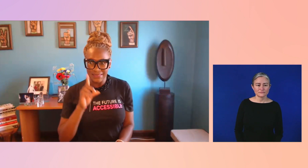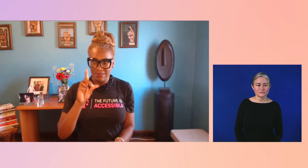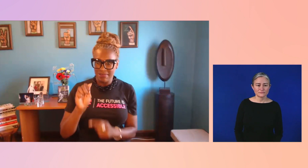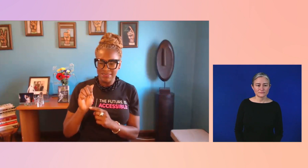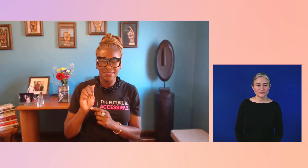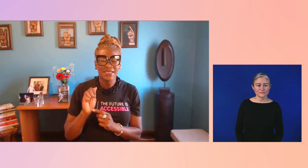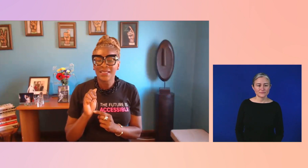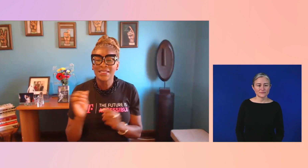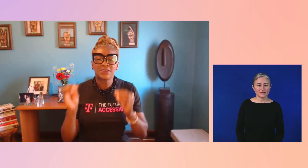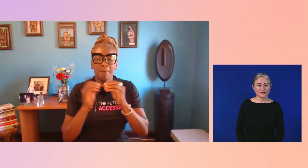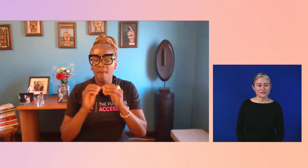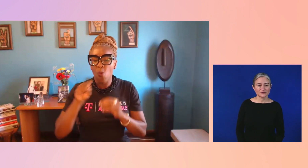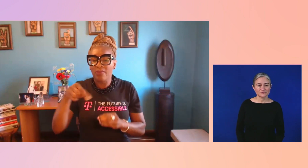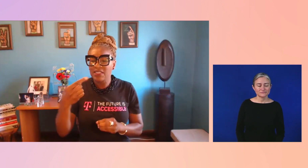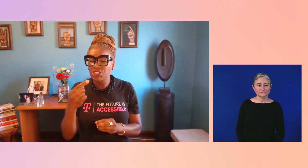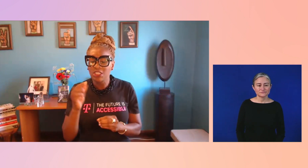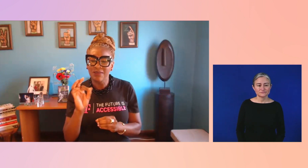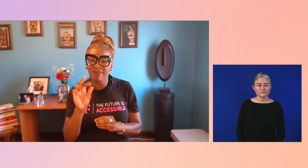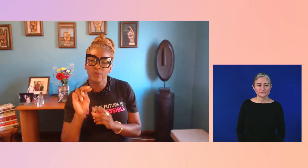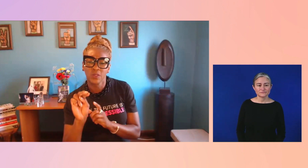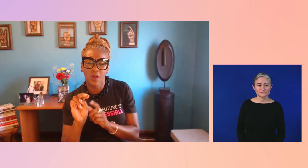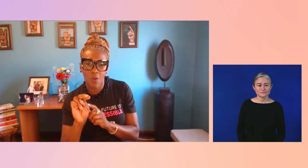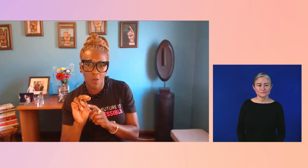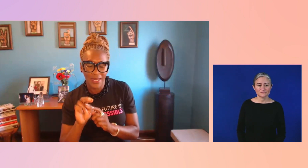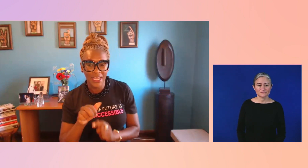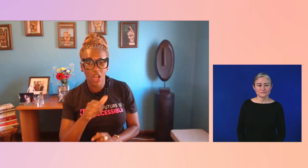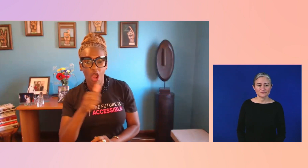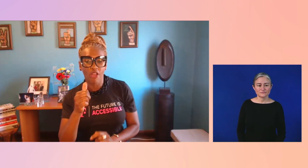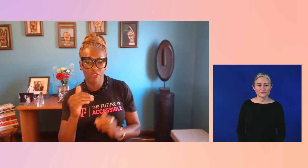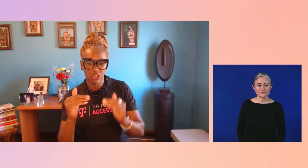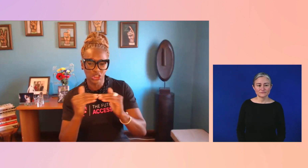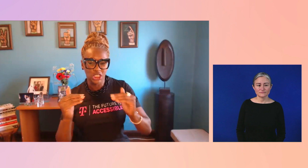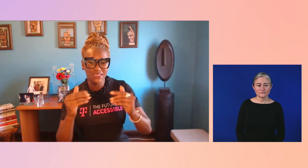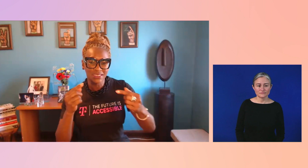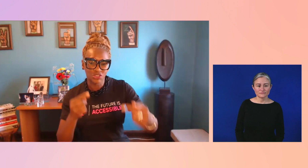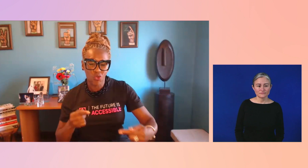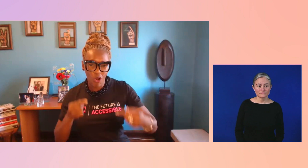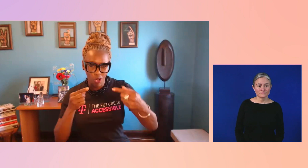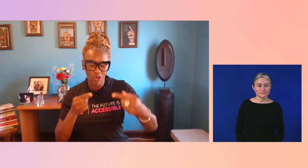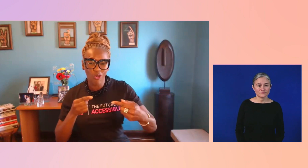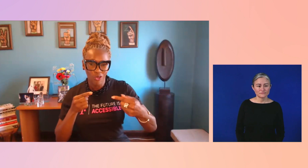And until we, folks with disabilities, are more than just a footnote